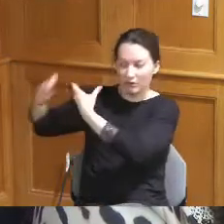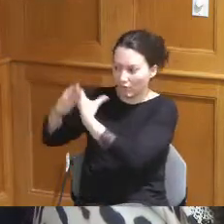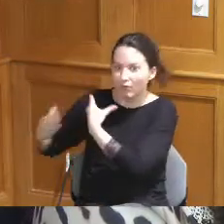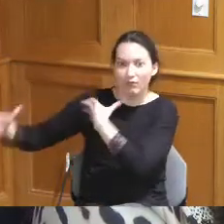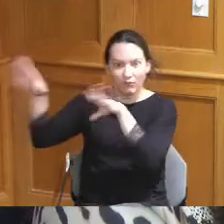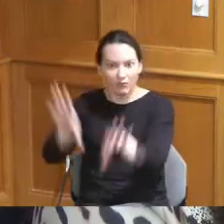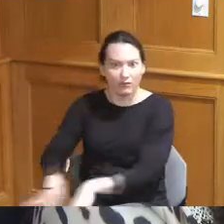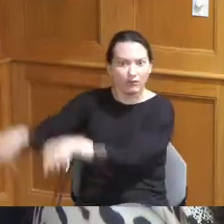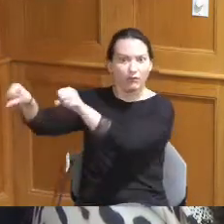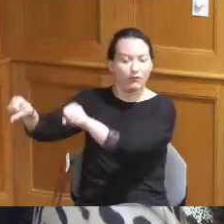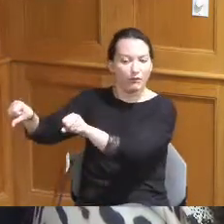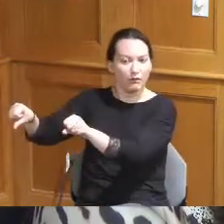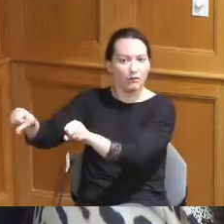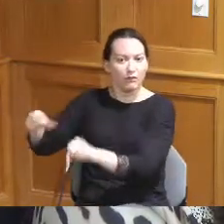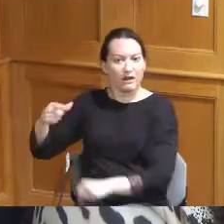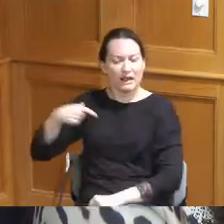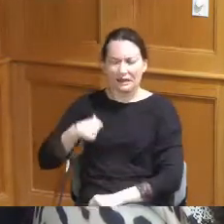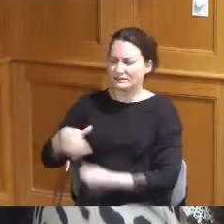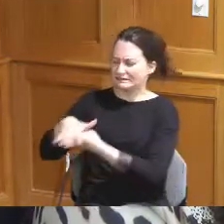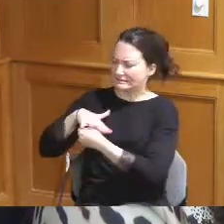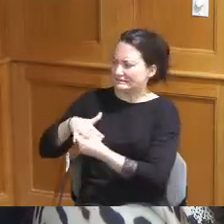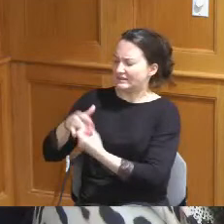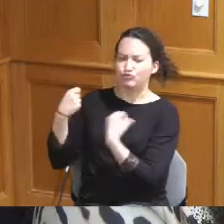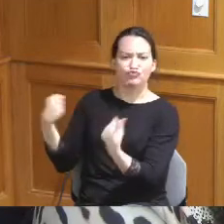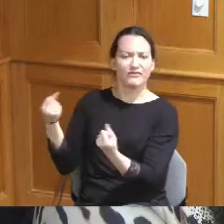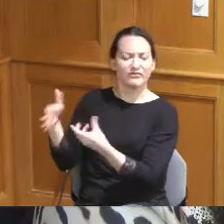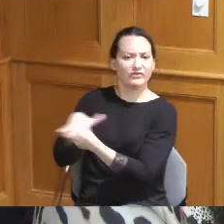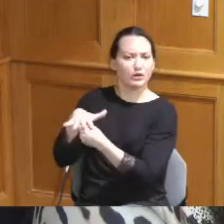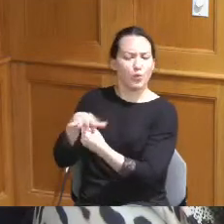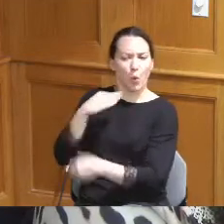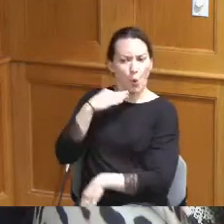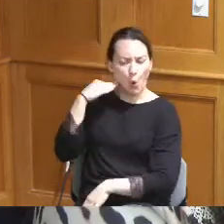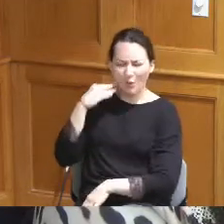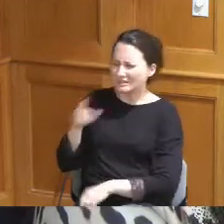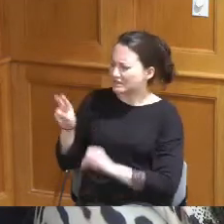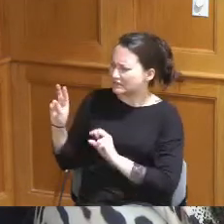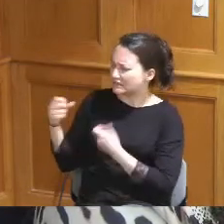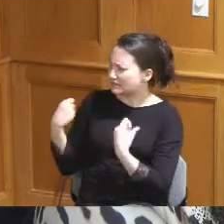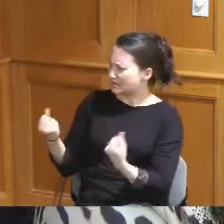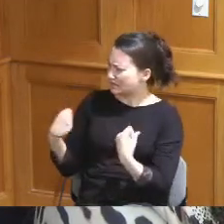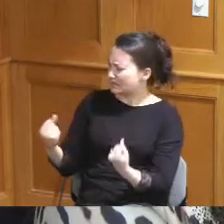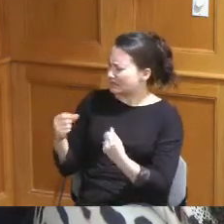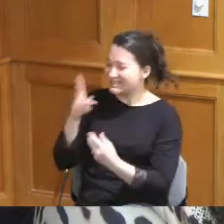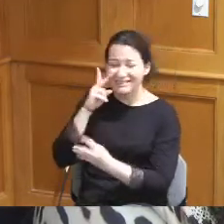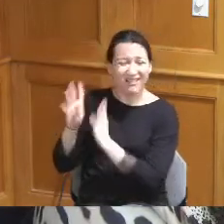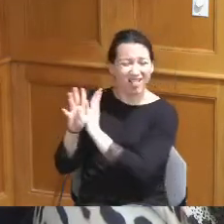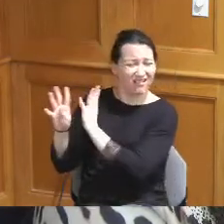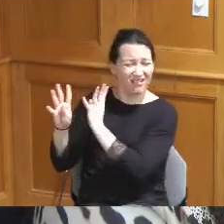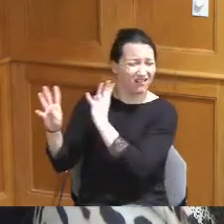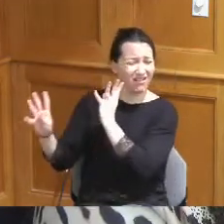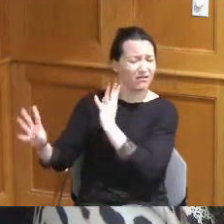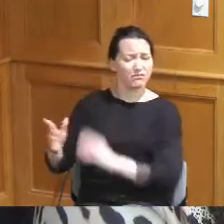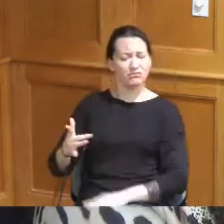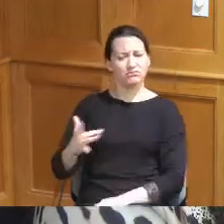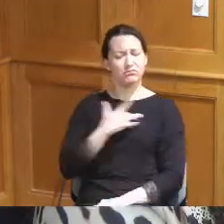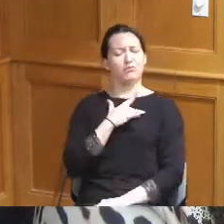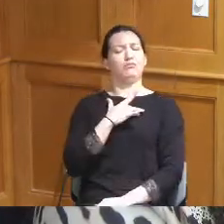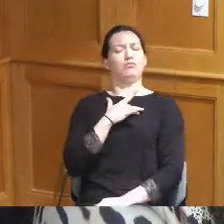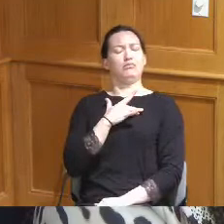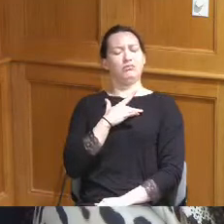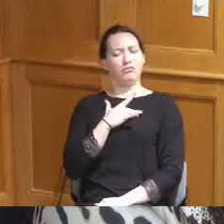and so I go through that area going home and to see the lines and it's very disheartening so it's